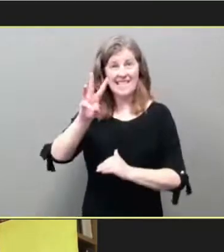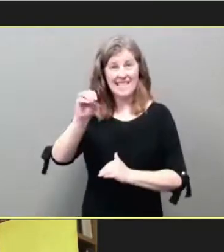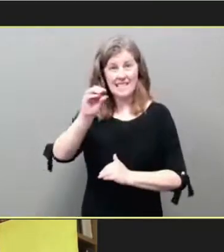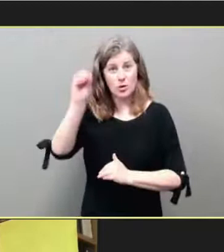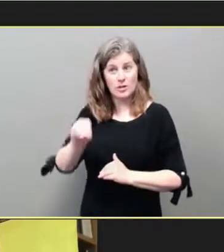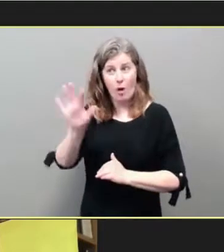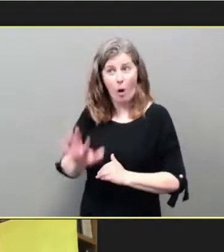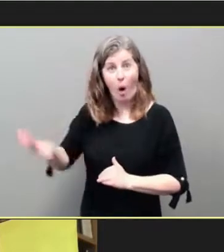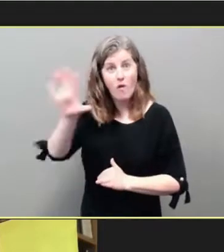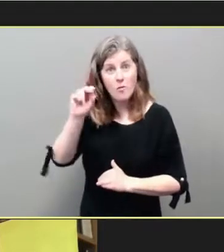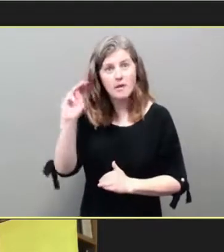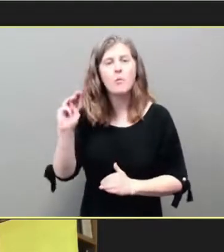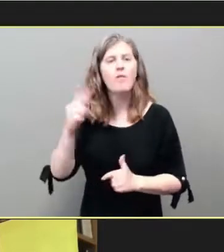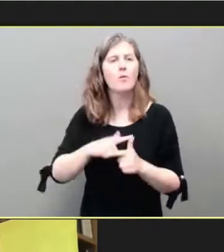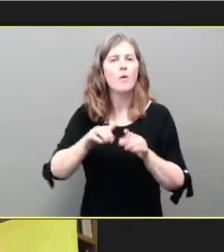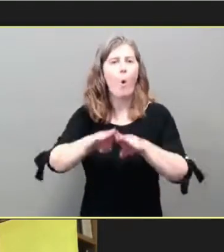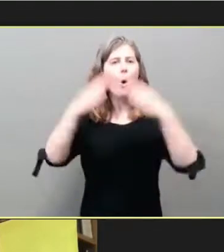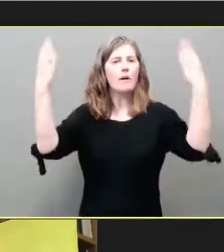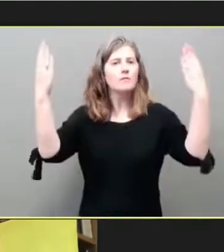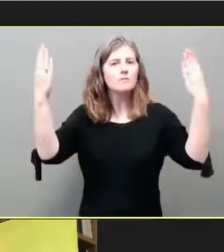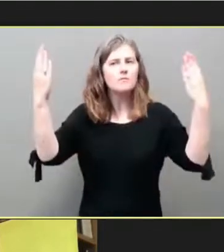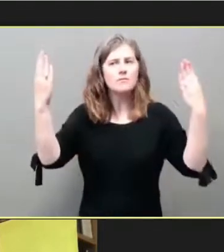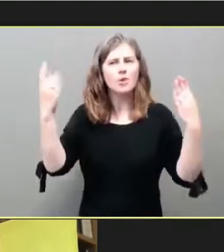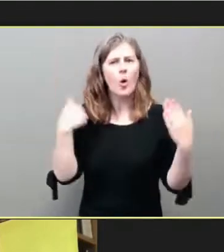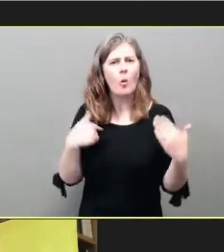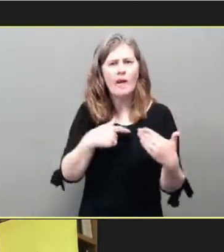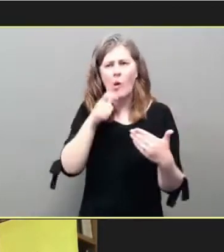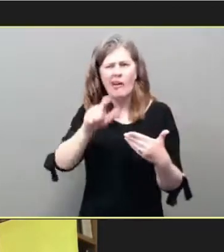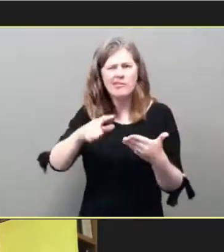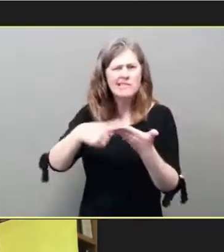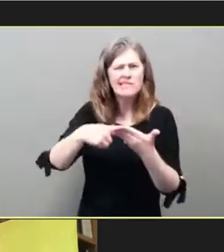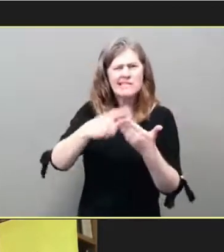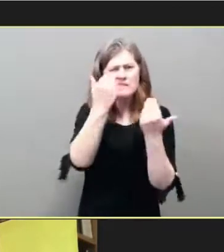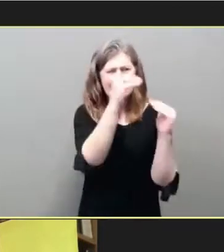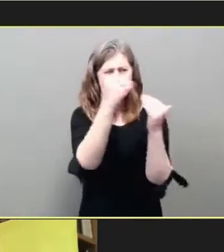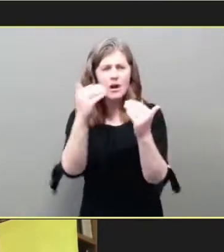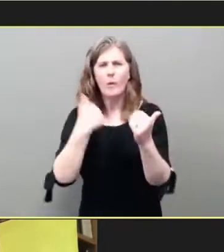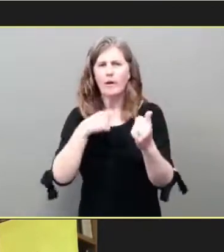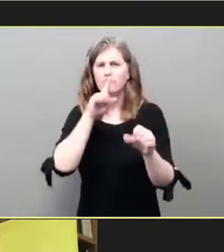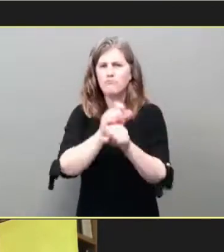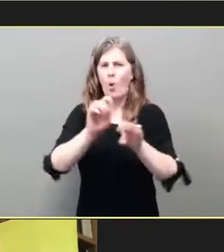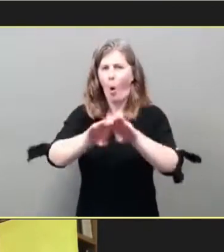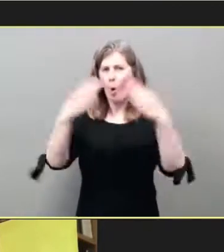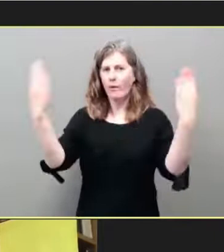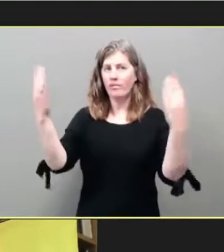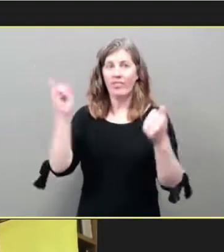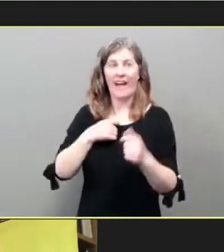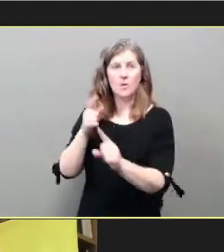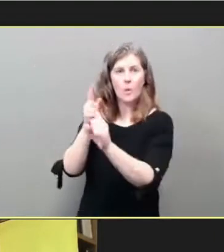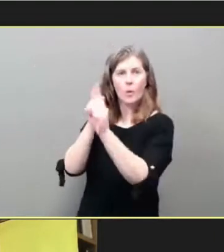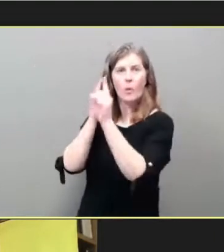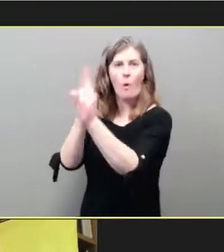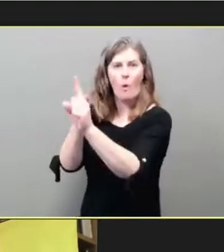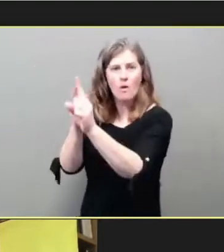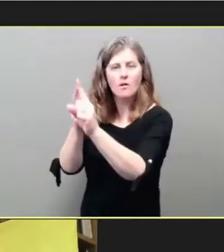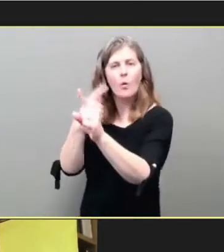up and then we don't really have to have this conversation because then we're open. So that's really our goal. But to, you know, continue covid safe